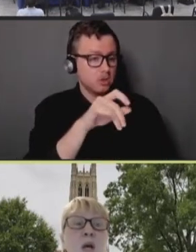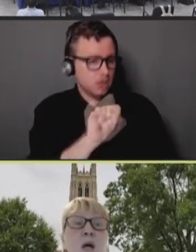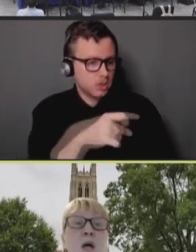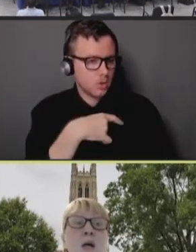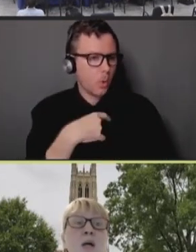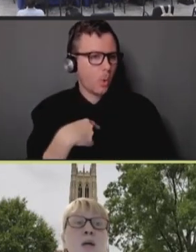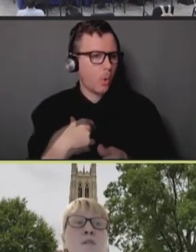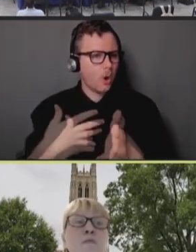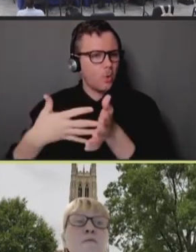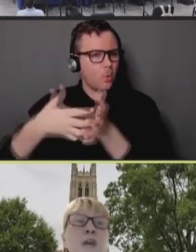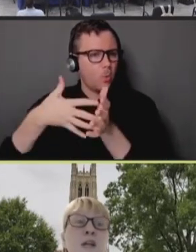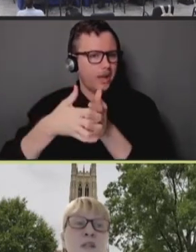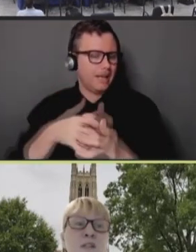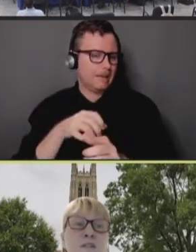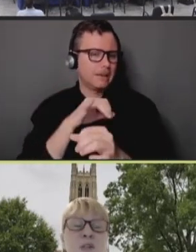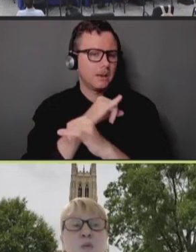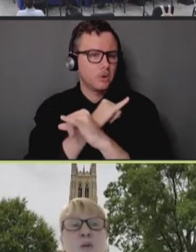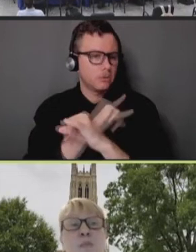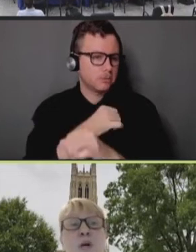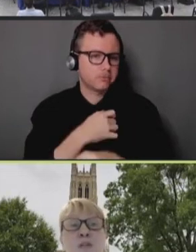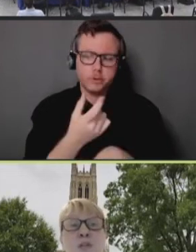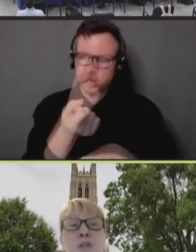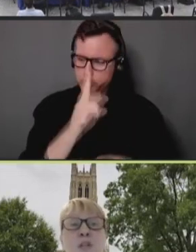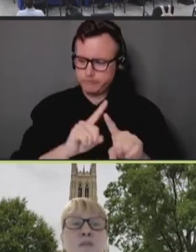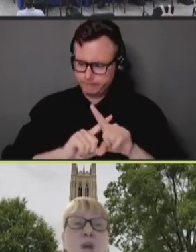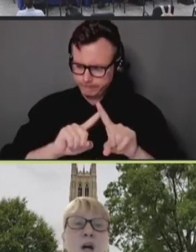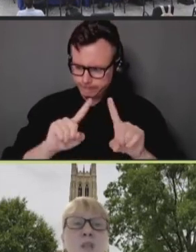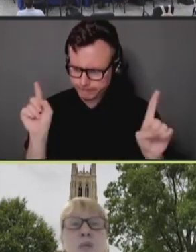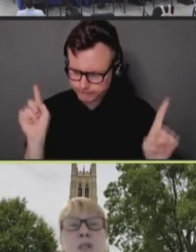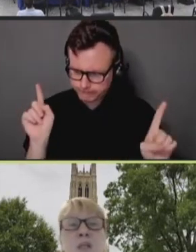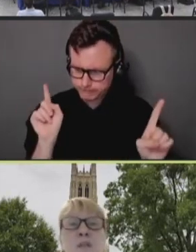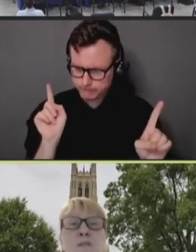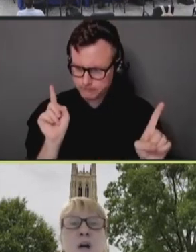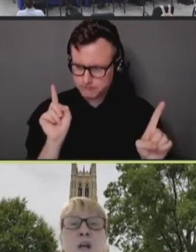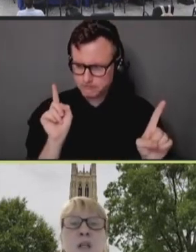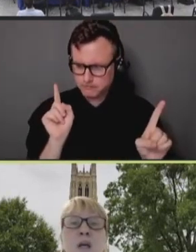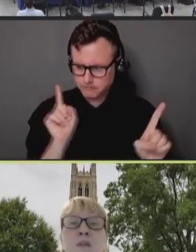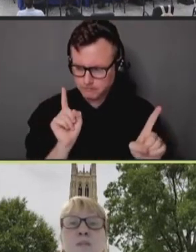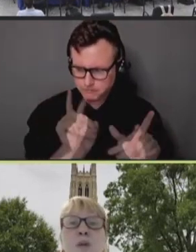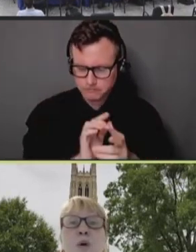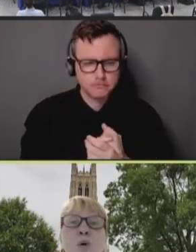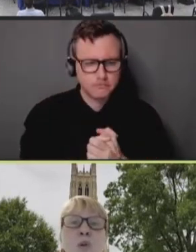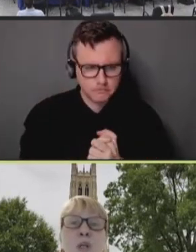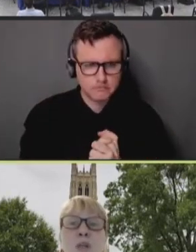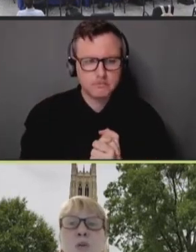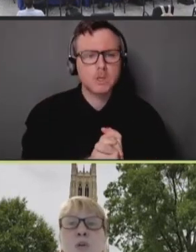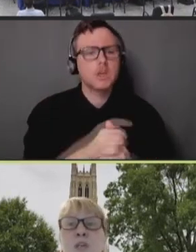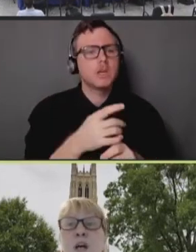It's a very different pathogens while bacterial fungal have been all linked to Alzheimer's